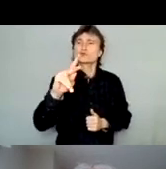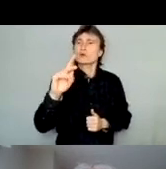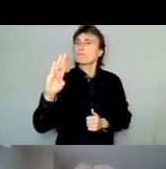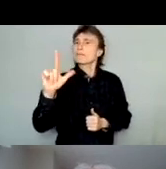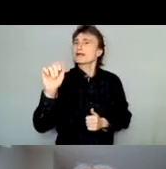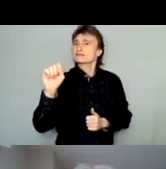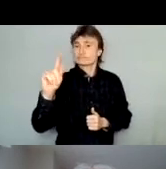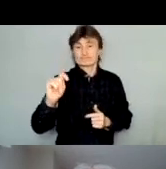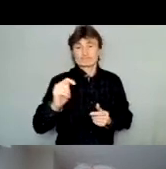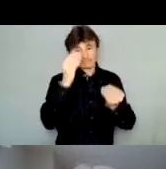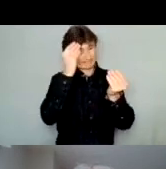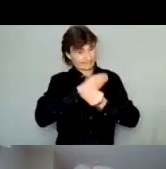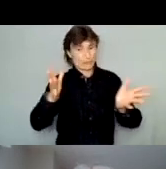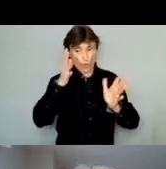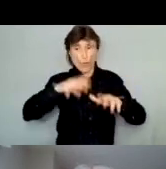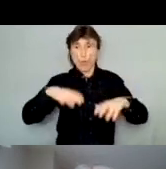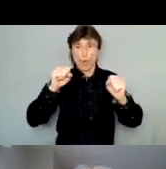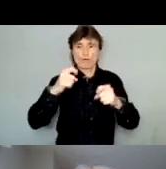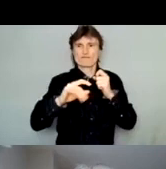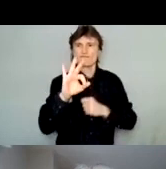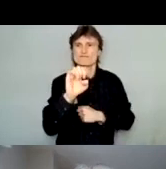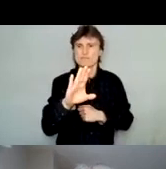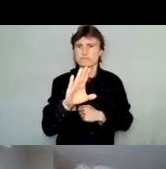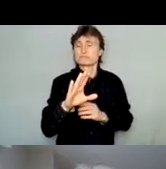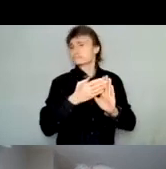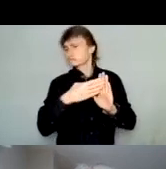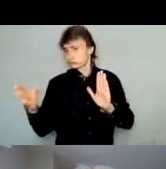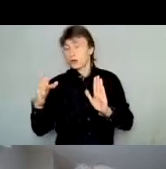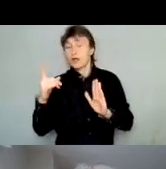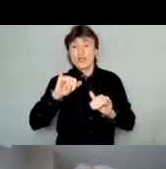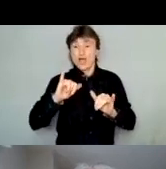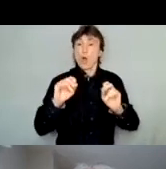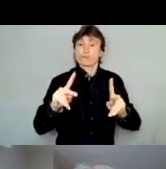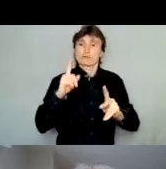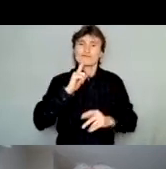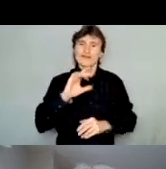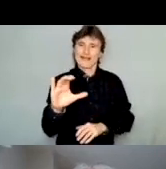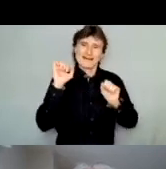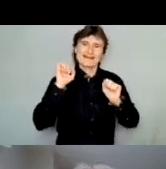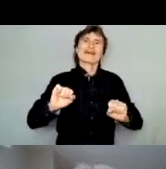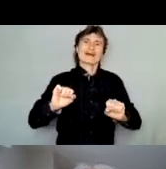It's an opportunity for Calgarians to take part in arts experiences.